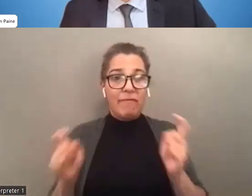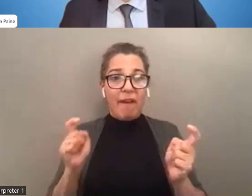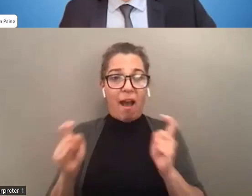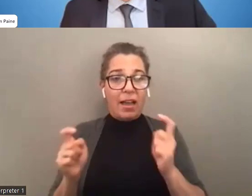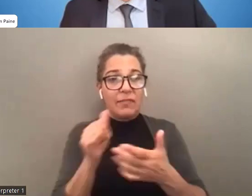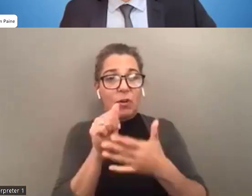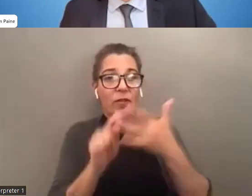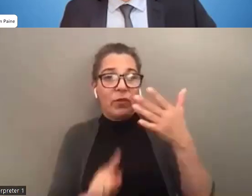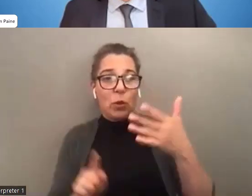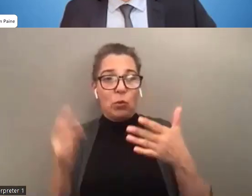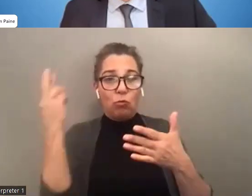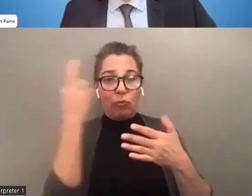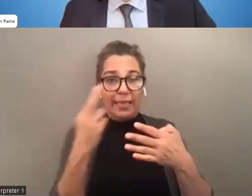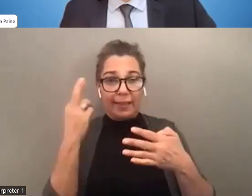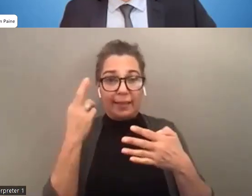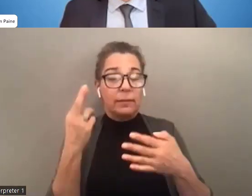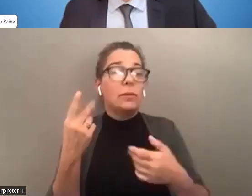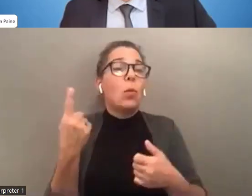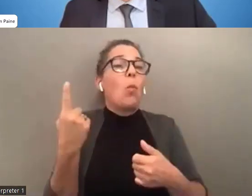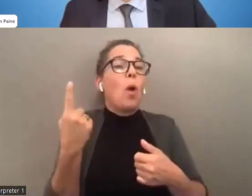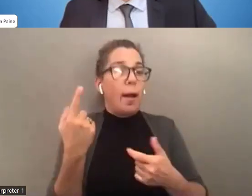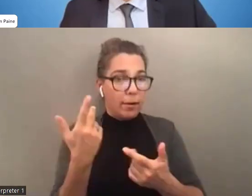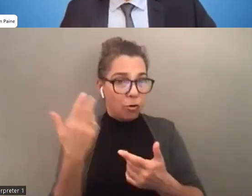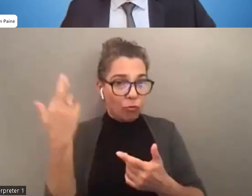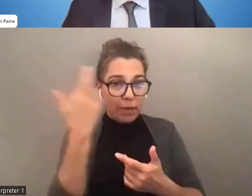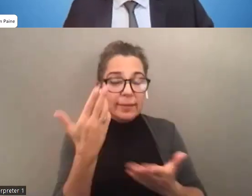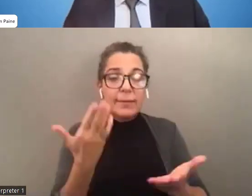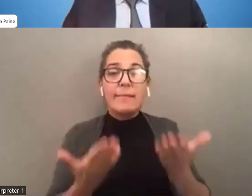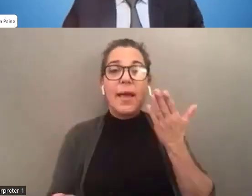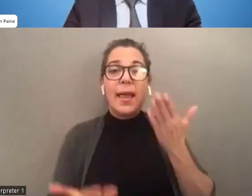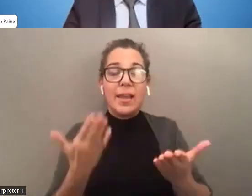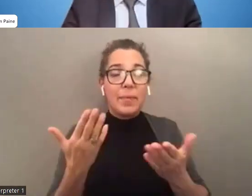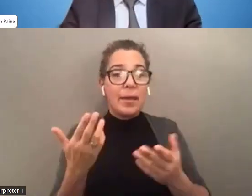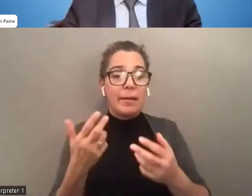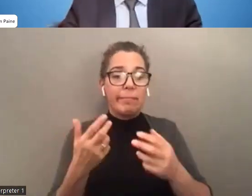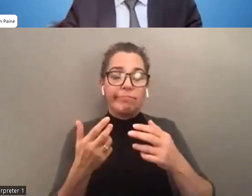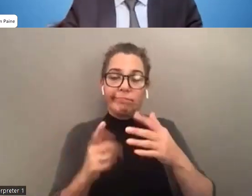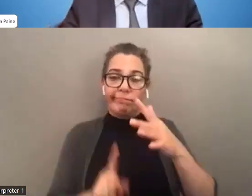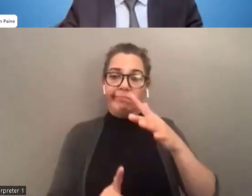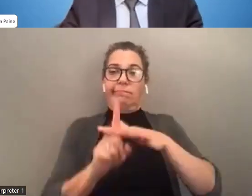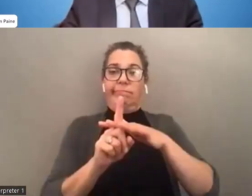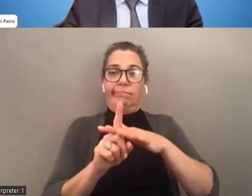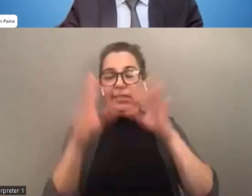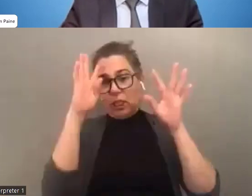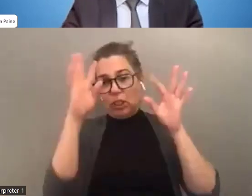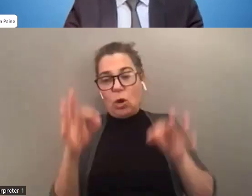and one of those reasons can certainly be issues raised and determinations made by the IRB.